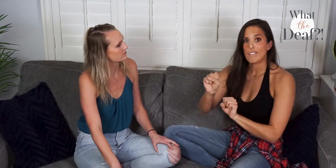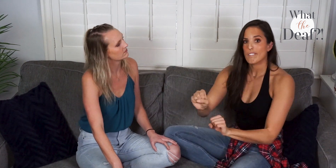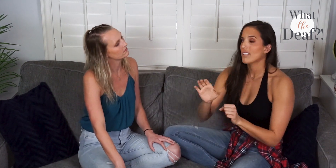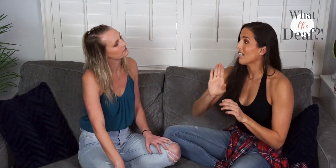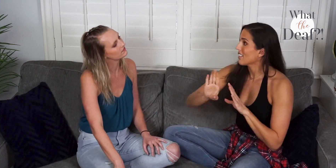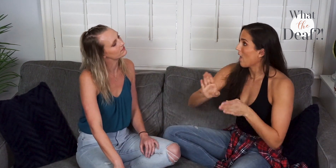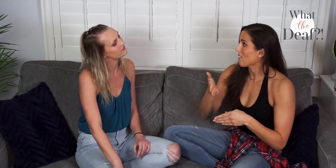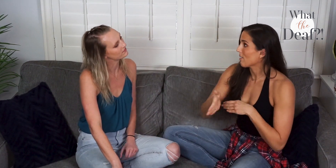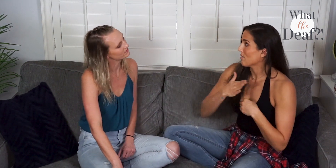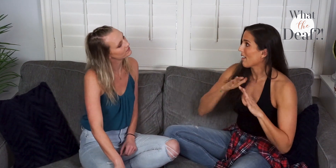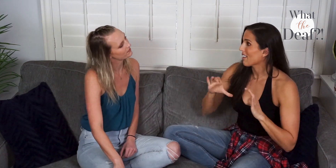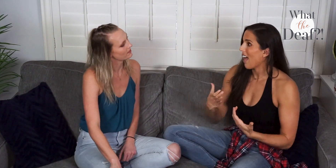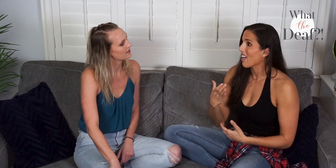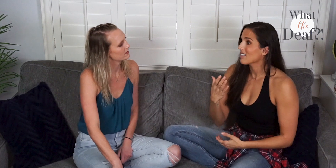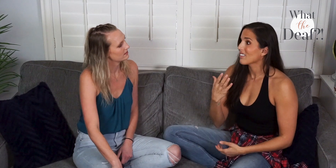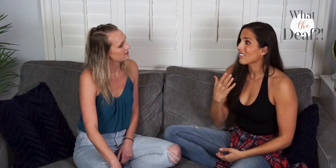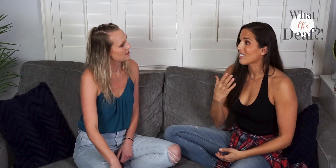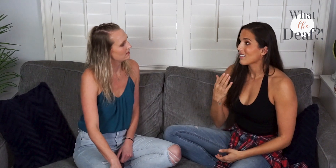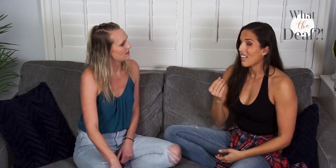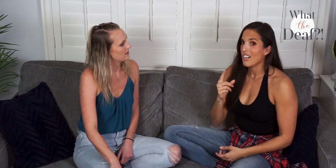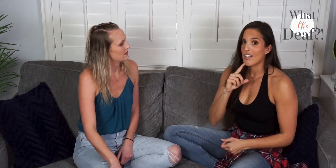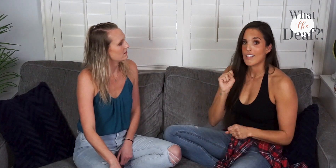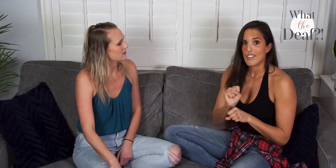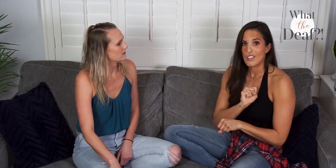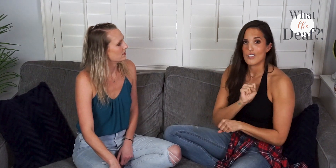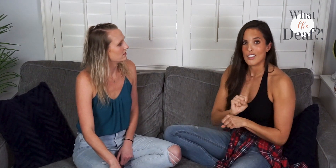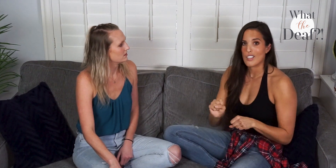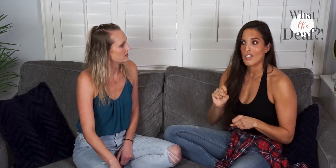So I drove over to his house and after my voiceover class,